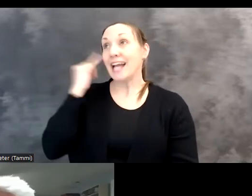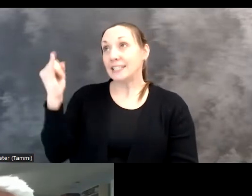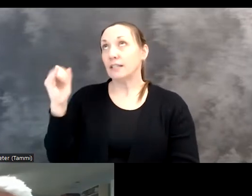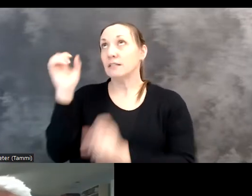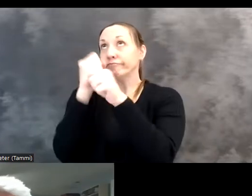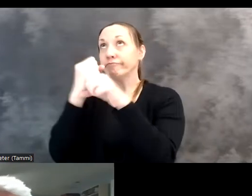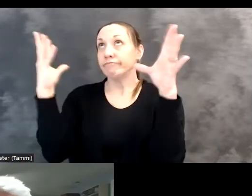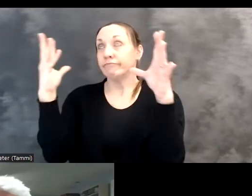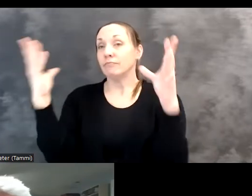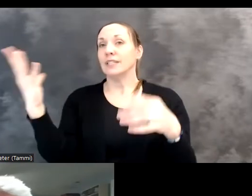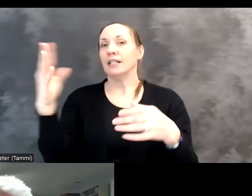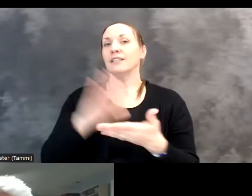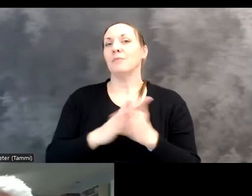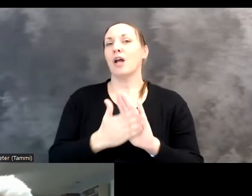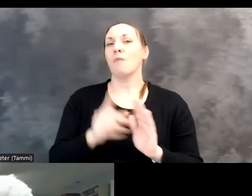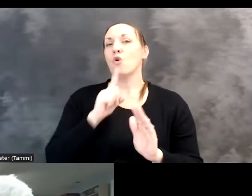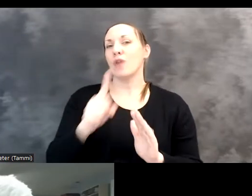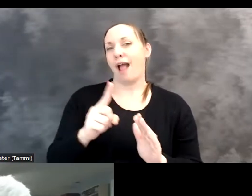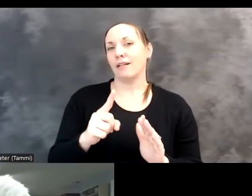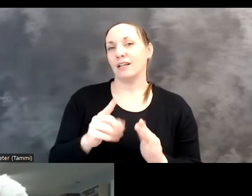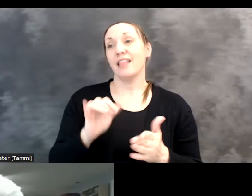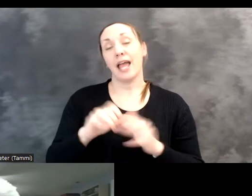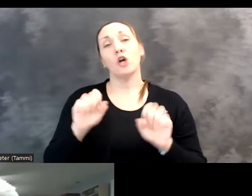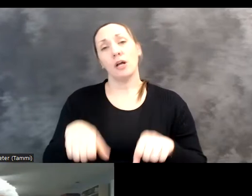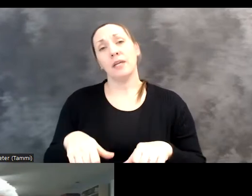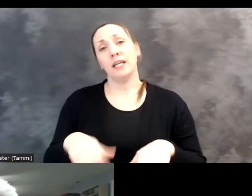transition from the land to the sea or otherwise from